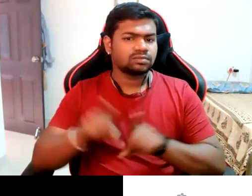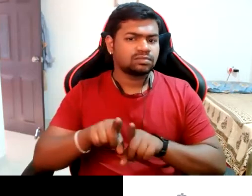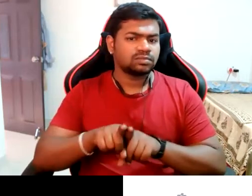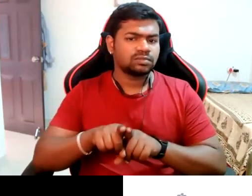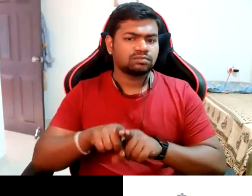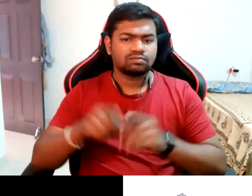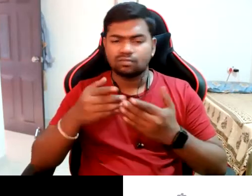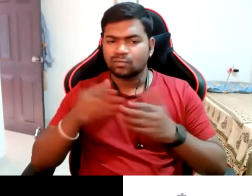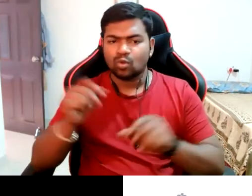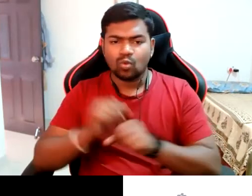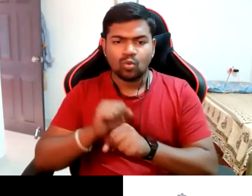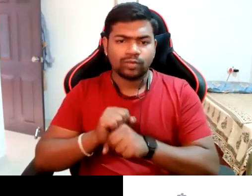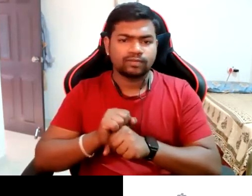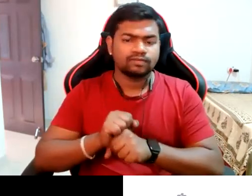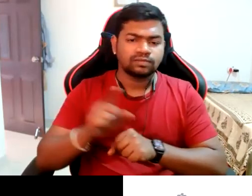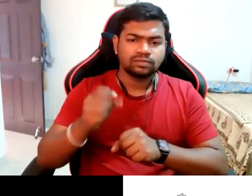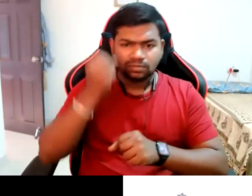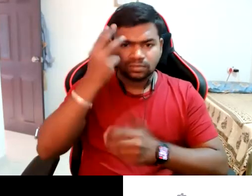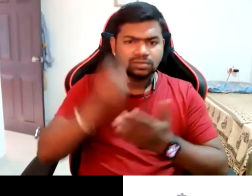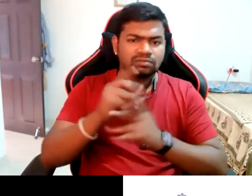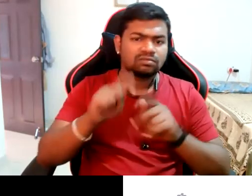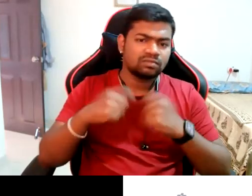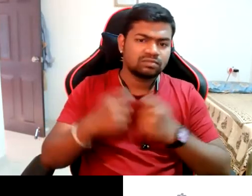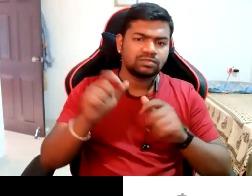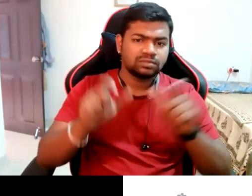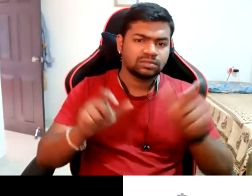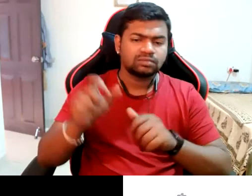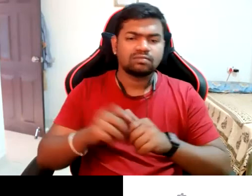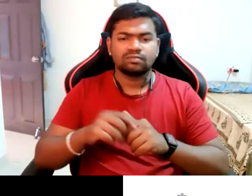so he should be able to do all his work